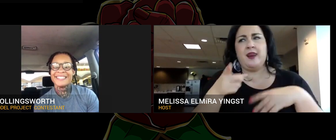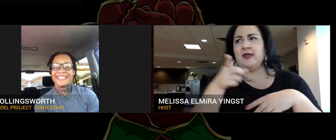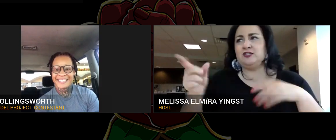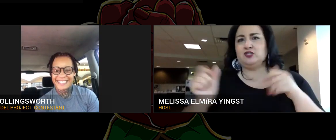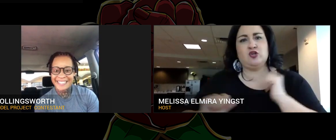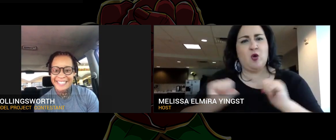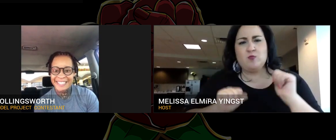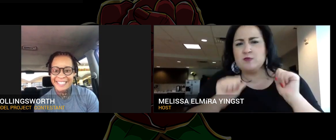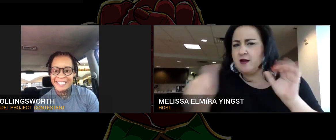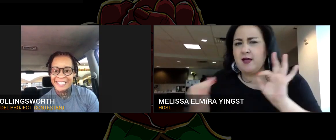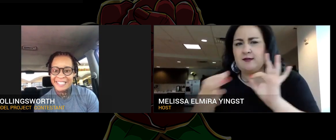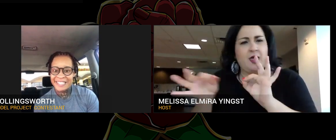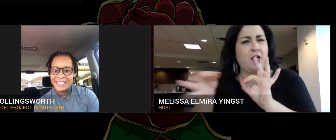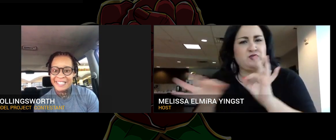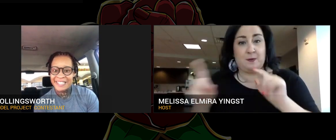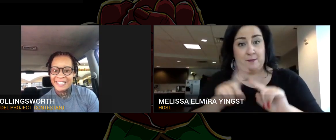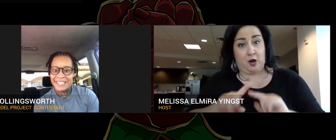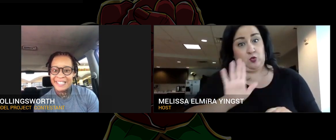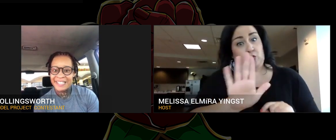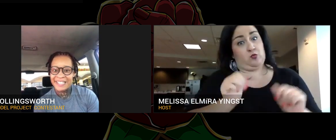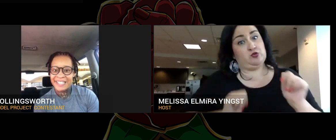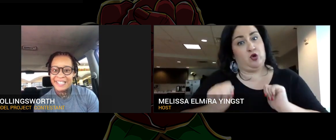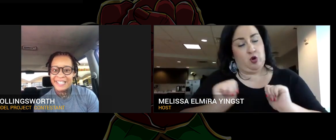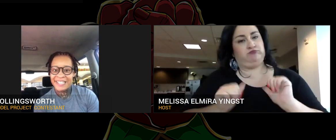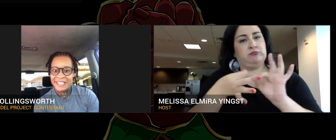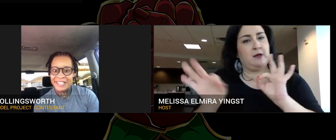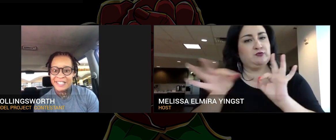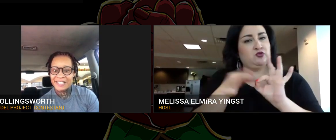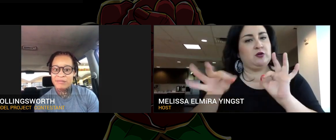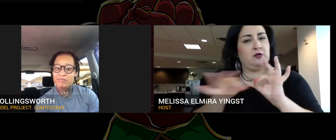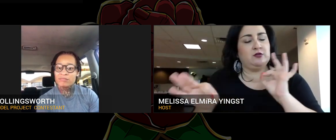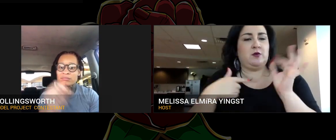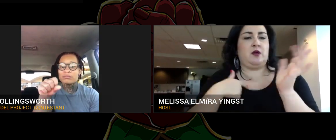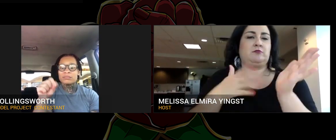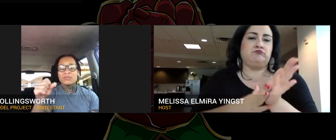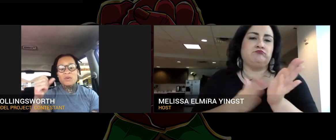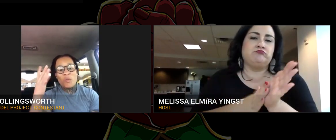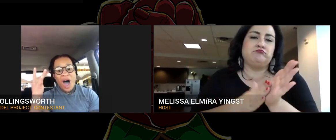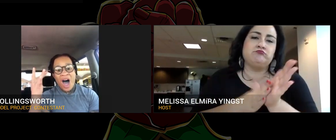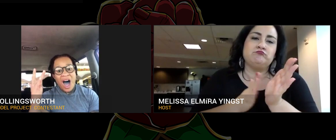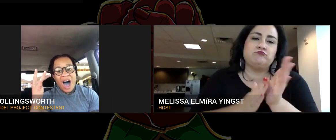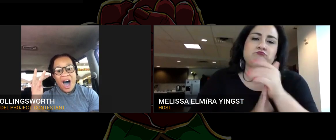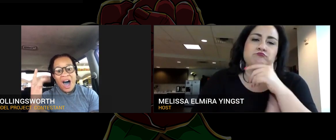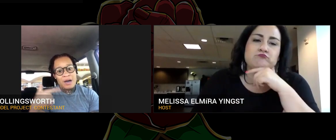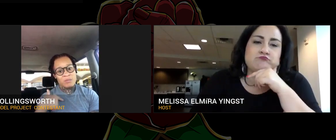Many shows aren't captioned, but your show was captioned and I applaud them for it. Why is that?